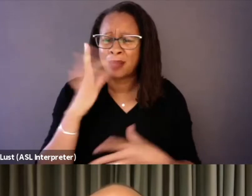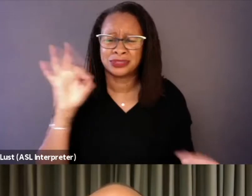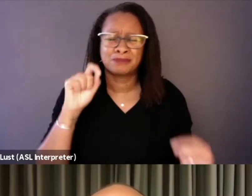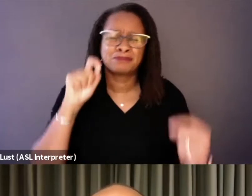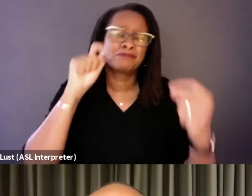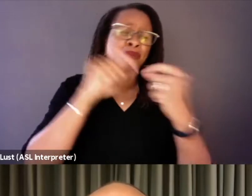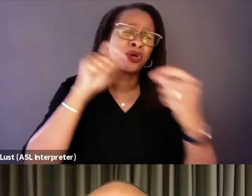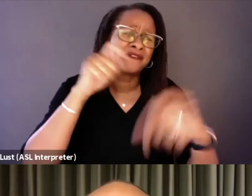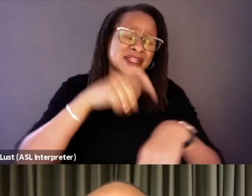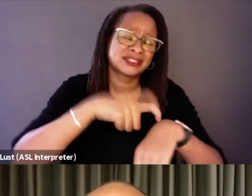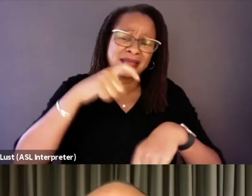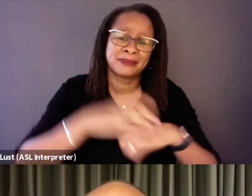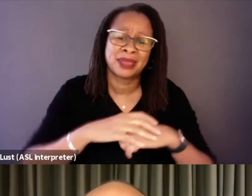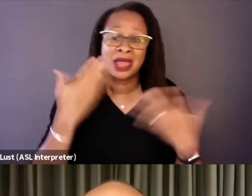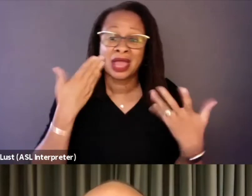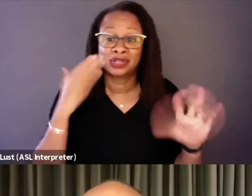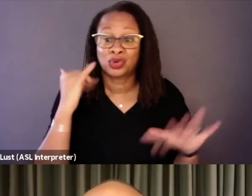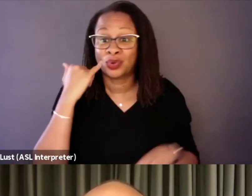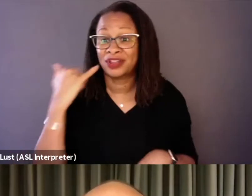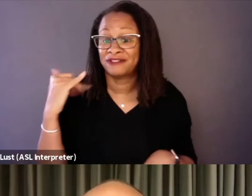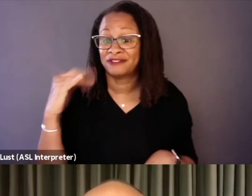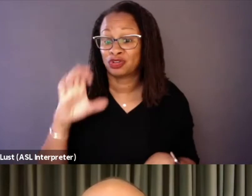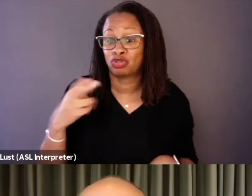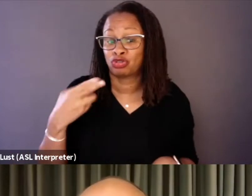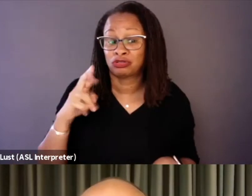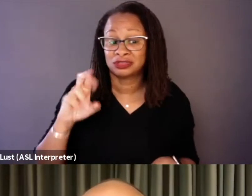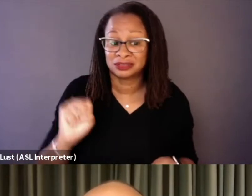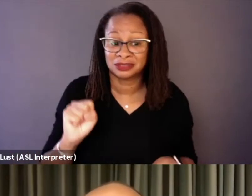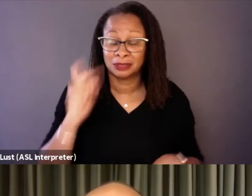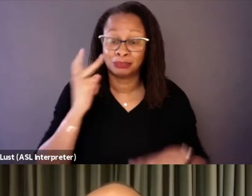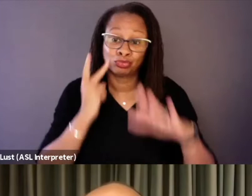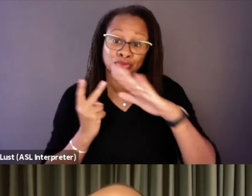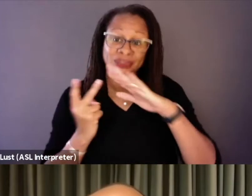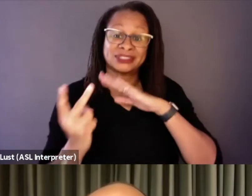I don't know that Chris predicted the pandemic,